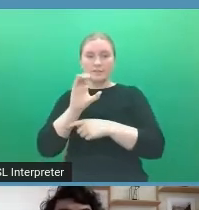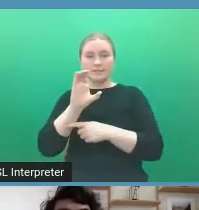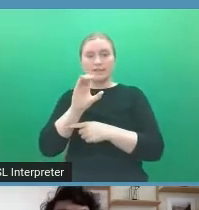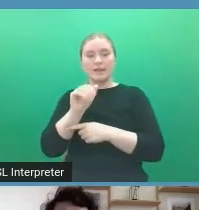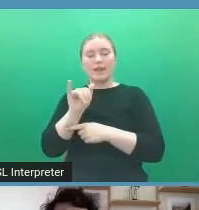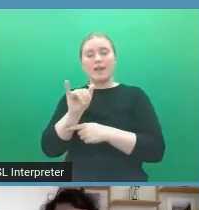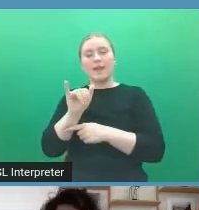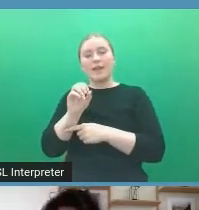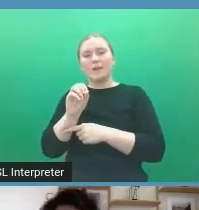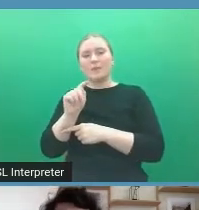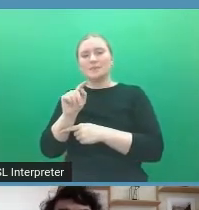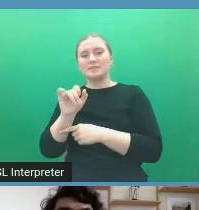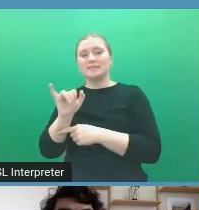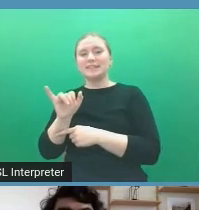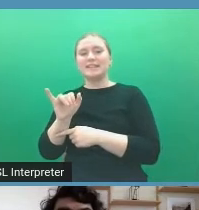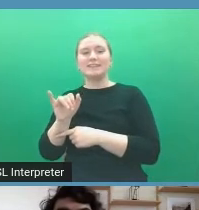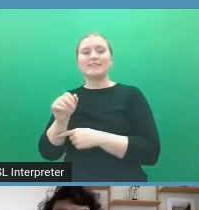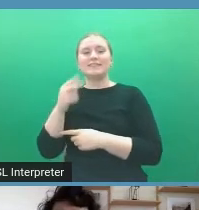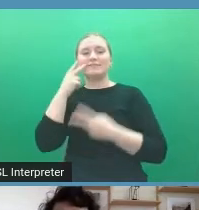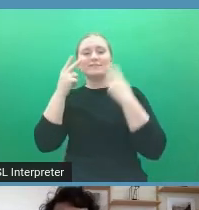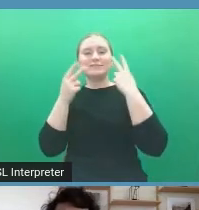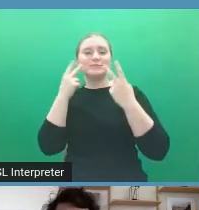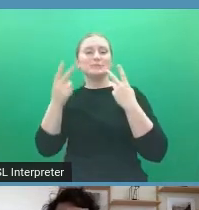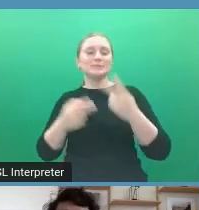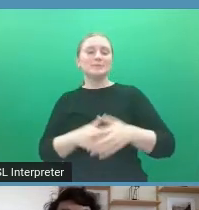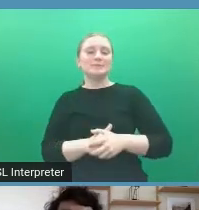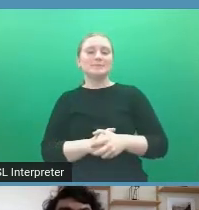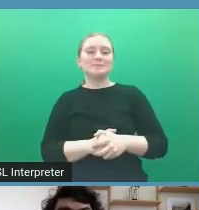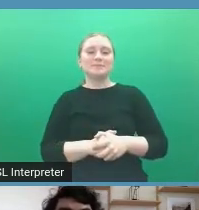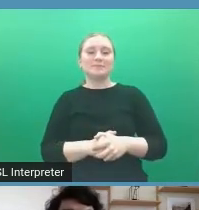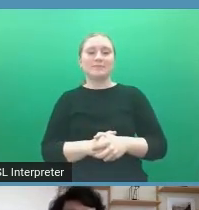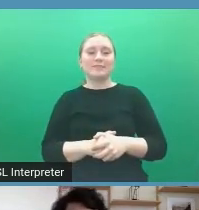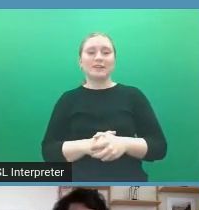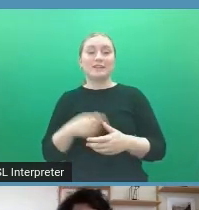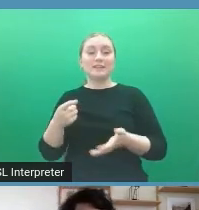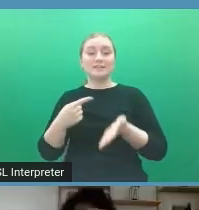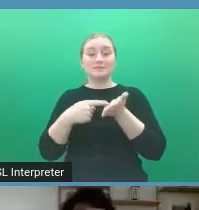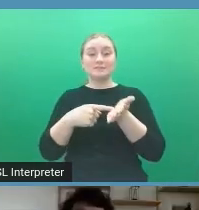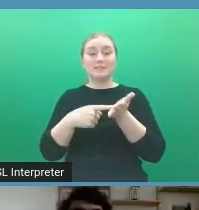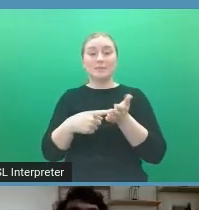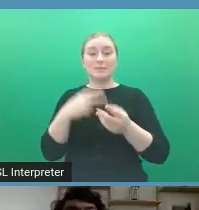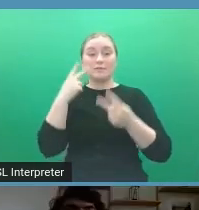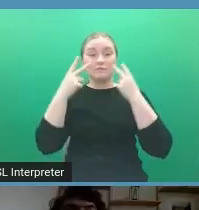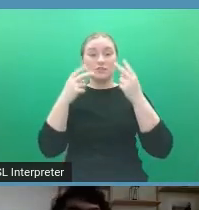But we just think that's so cool because it is an example of a visual description yes, but it itself